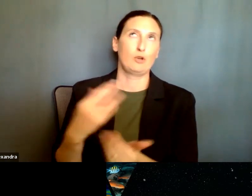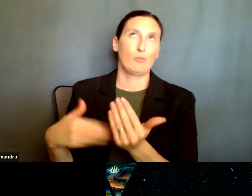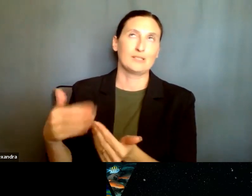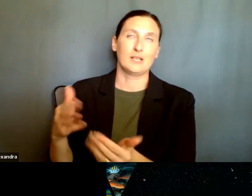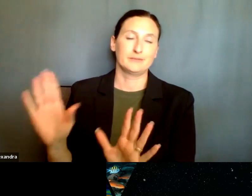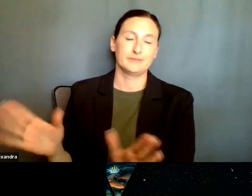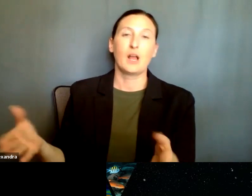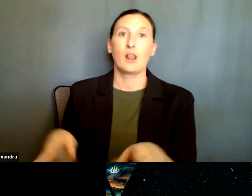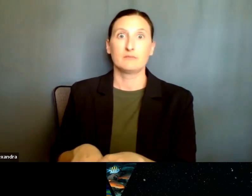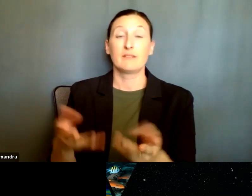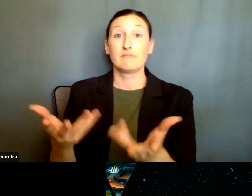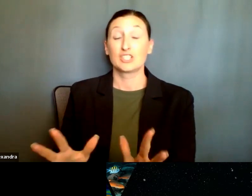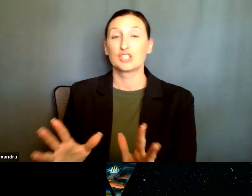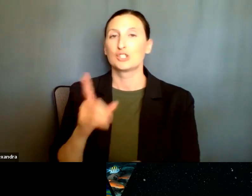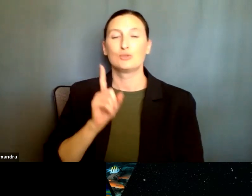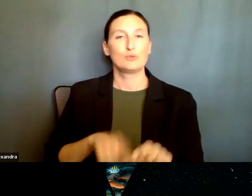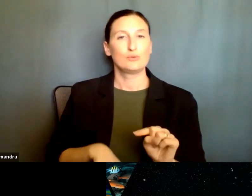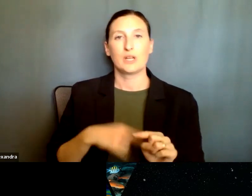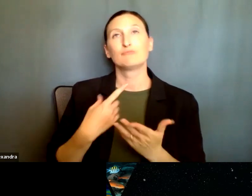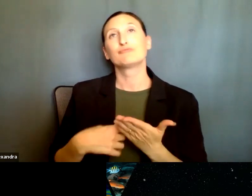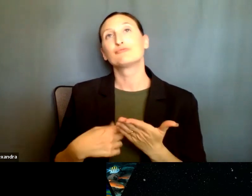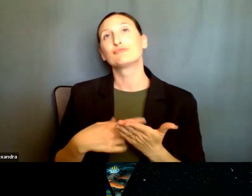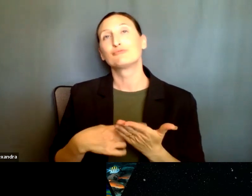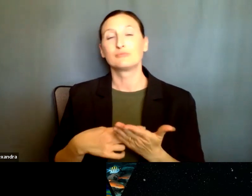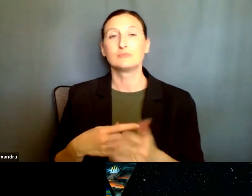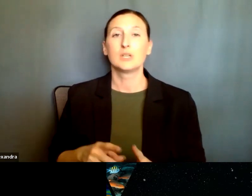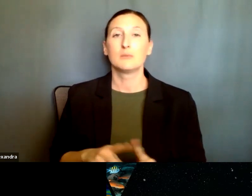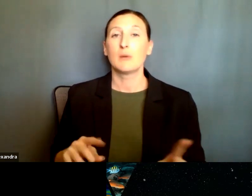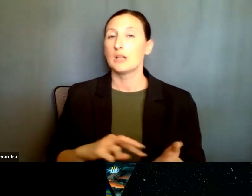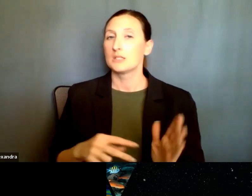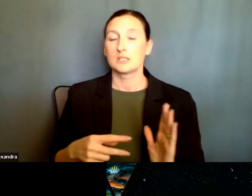But that doesn't mean you can't gain from